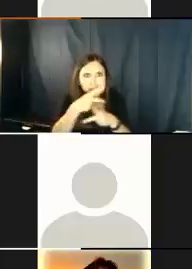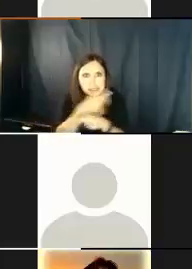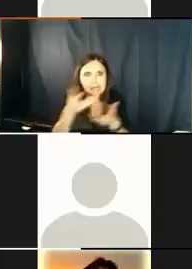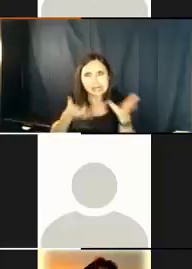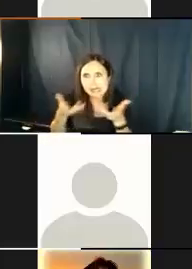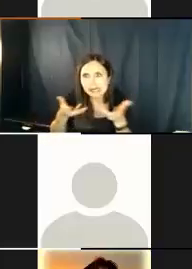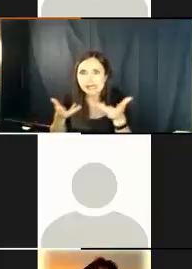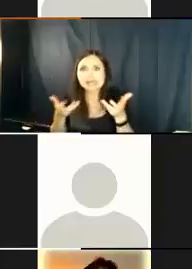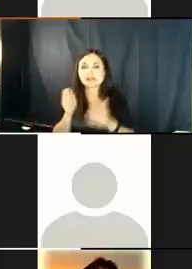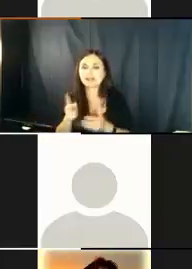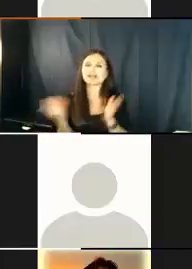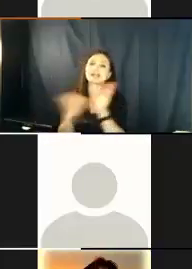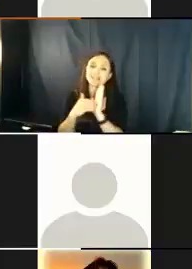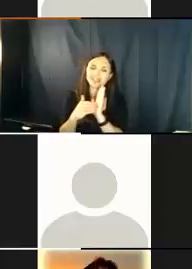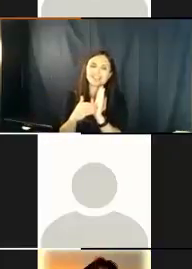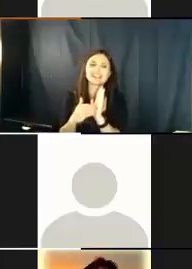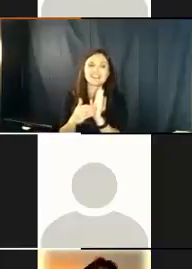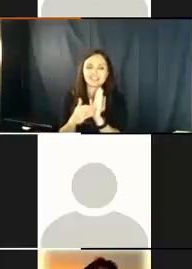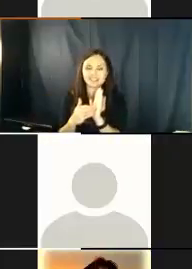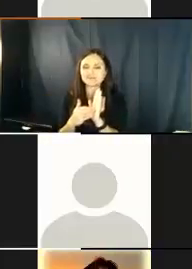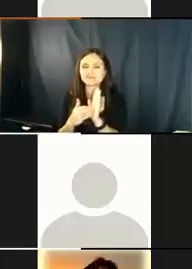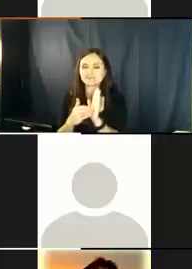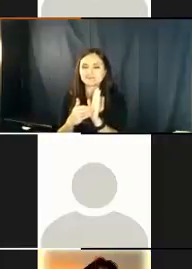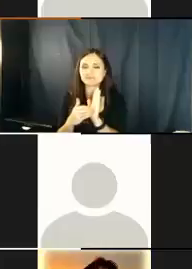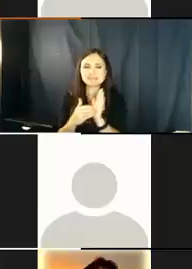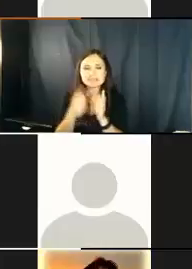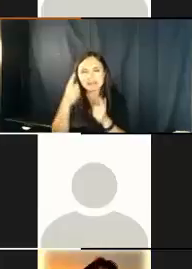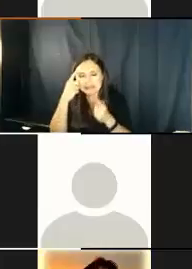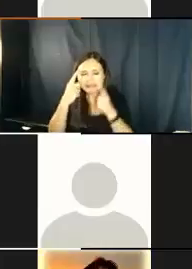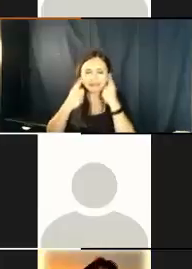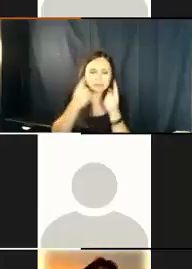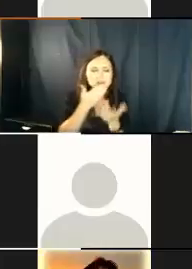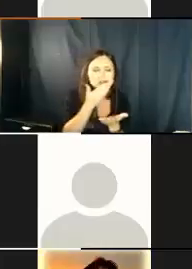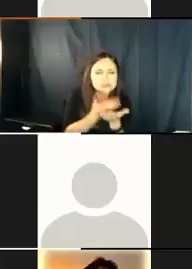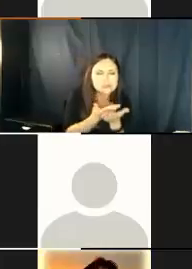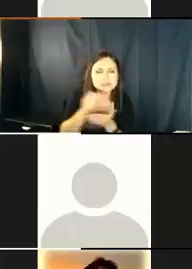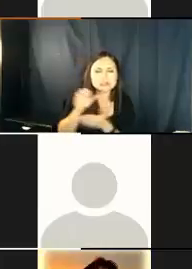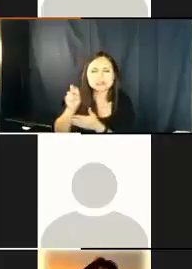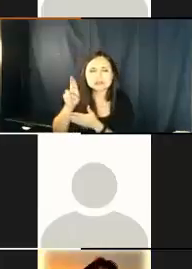ok again we talked about you know how we have to think through what is a good source but